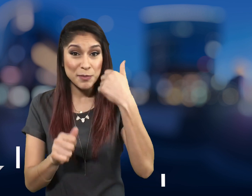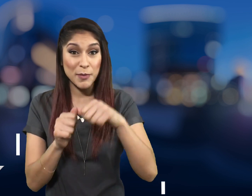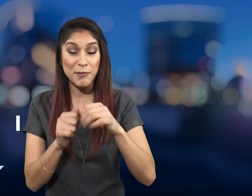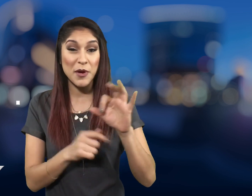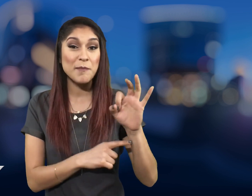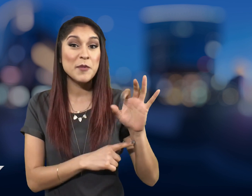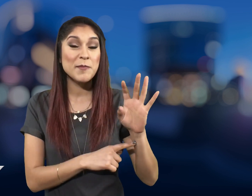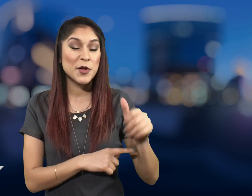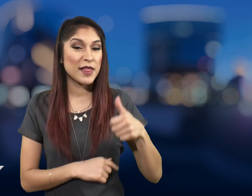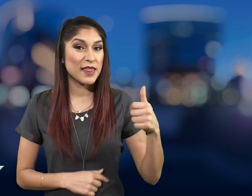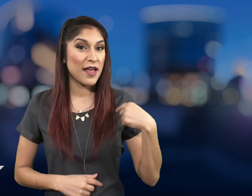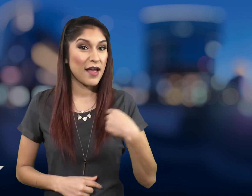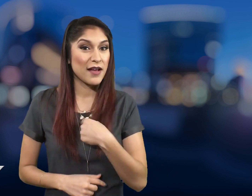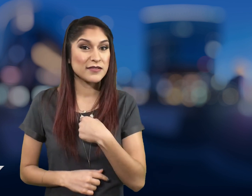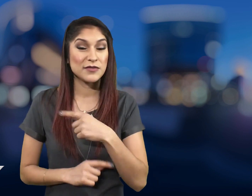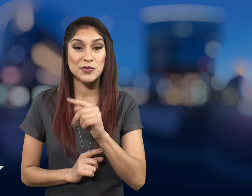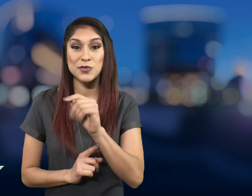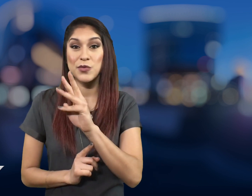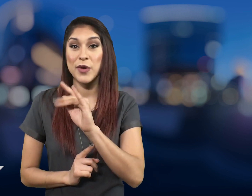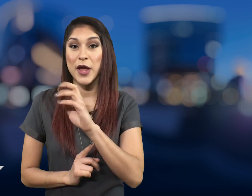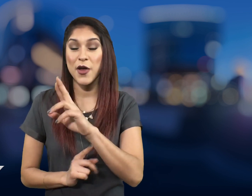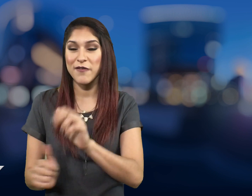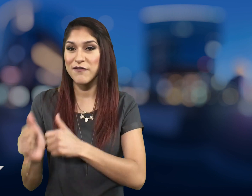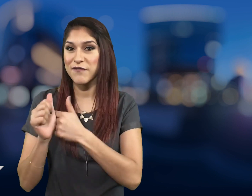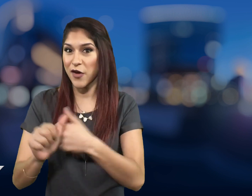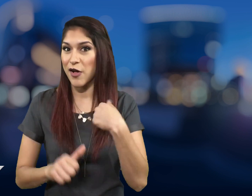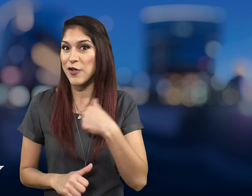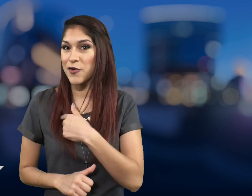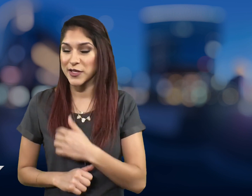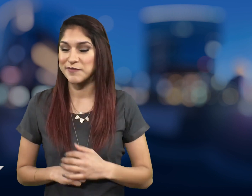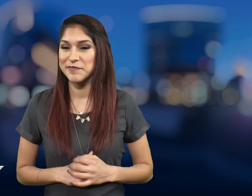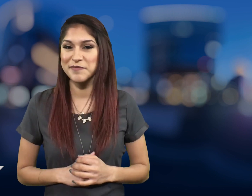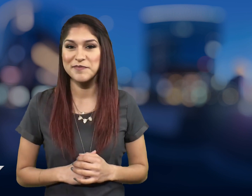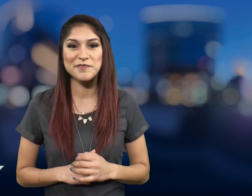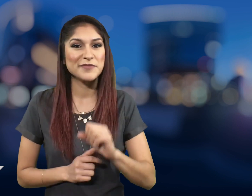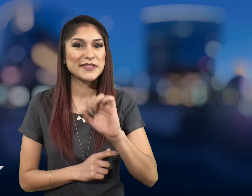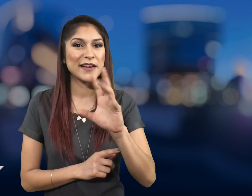Remember to like us on Facebook and follow us on Twitter.